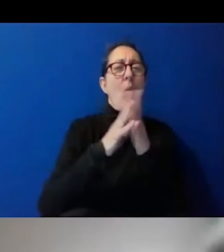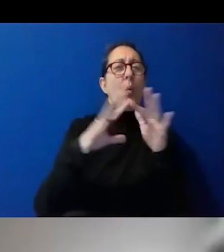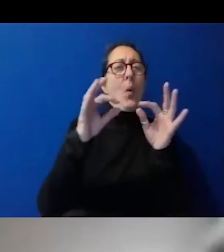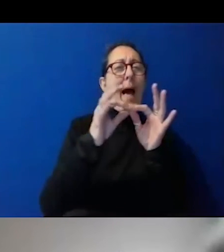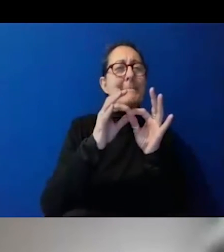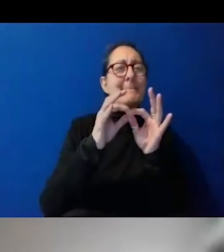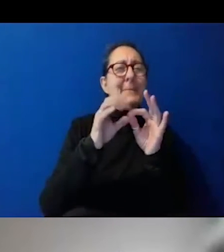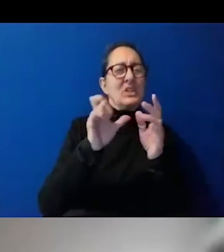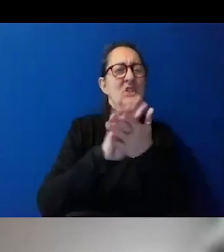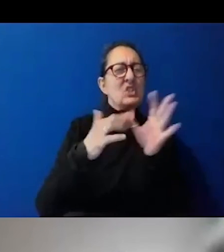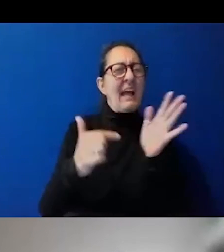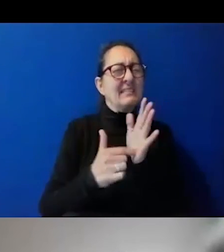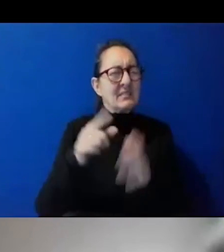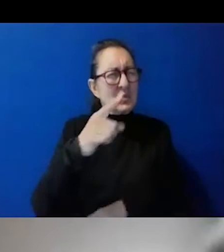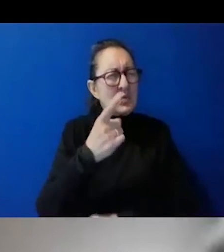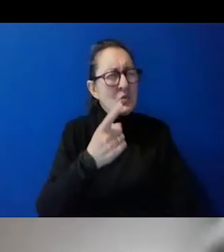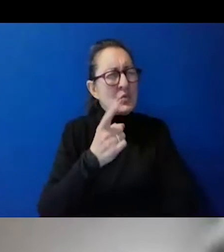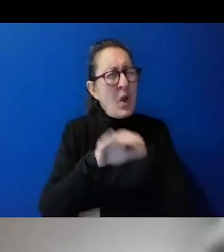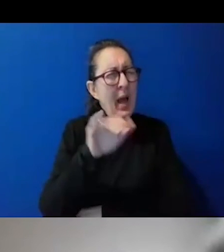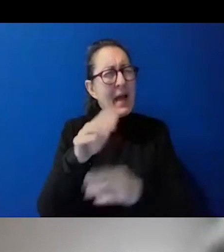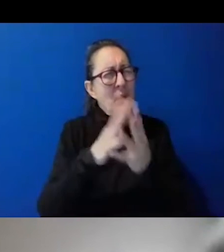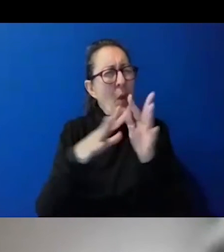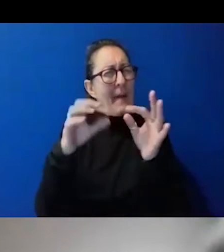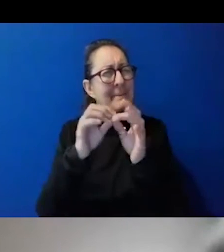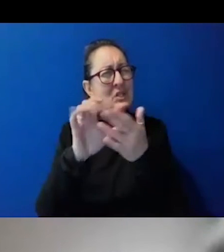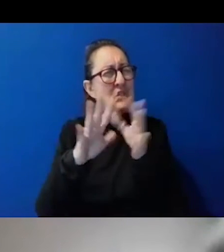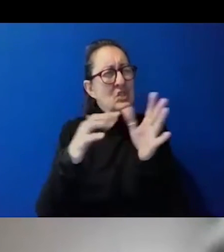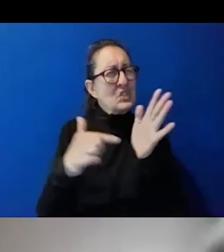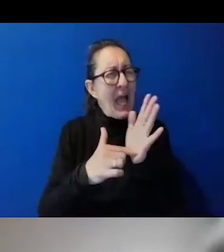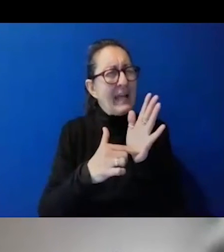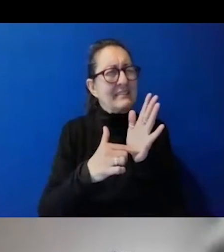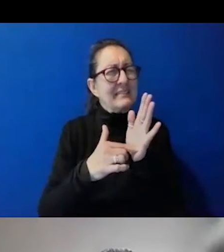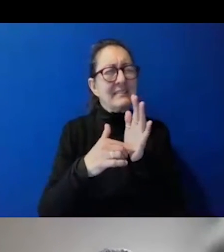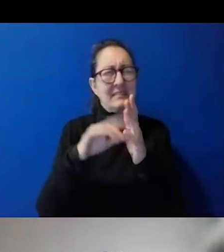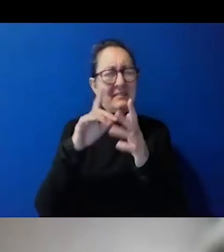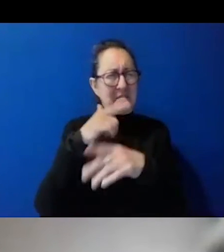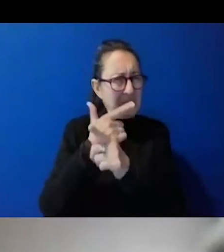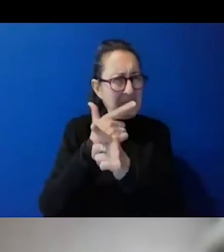I think people might be concerned that they will get a bot answering them um so could you give us